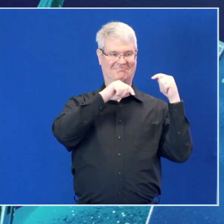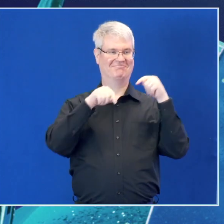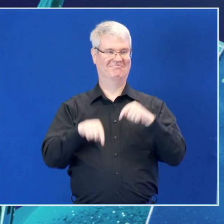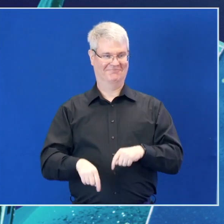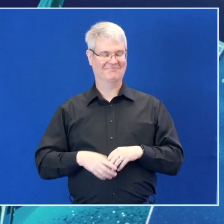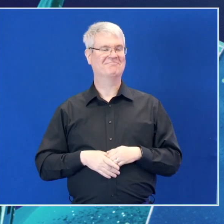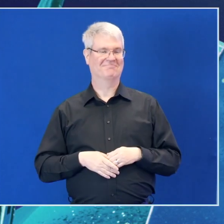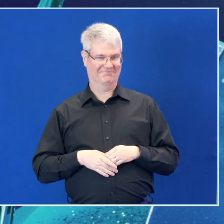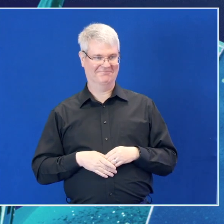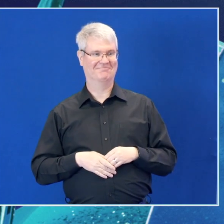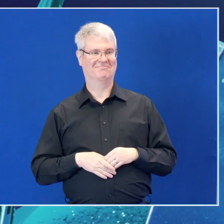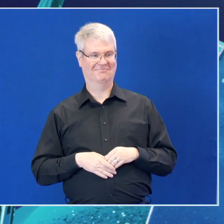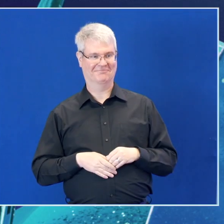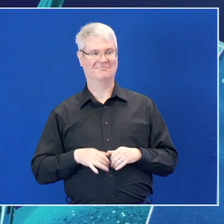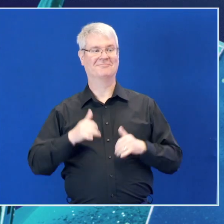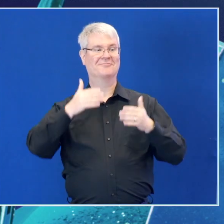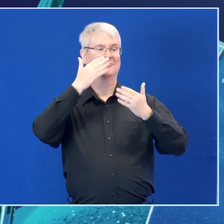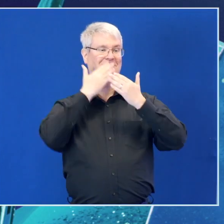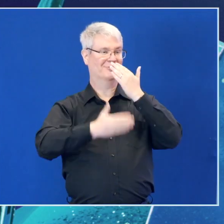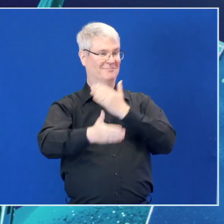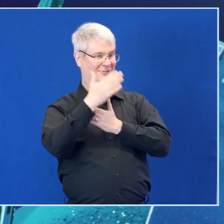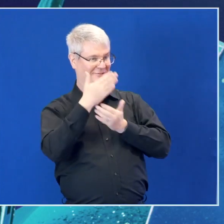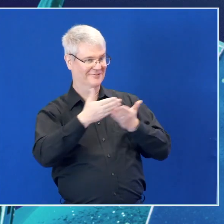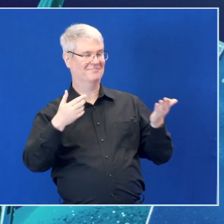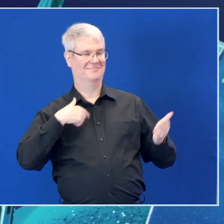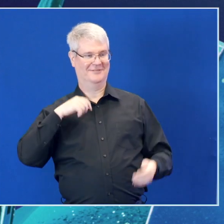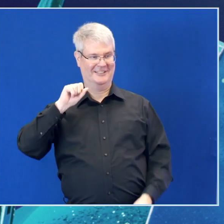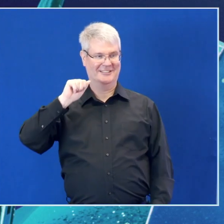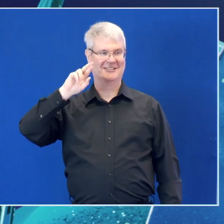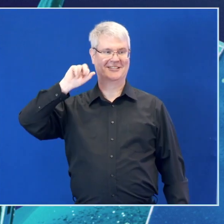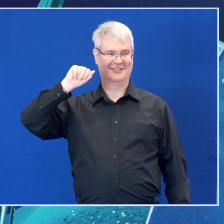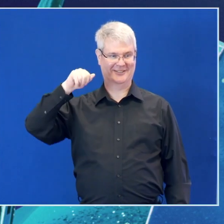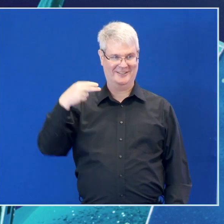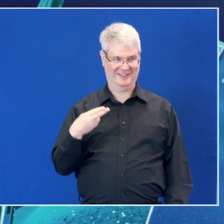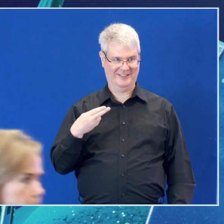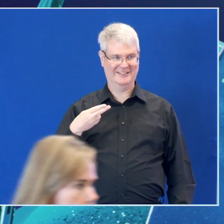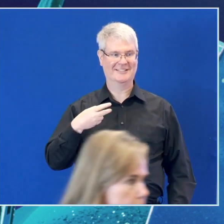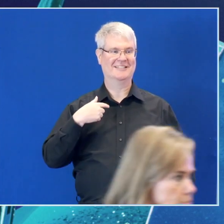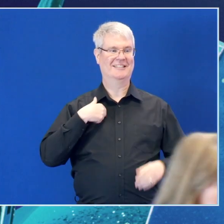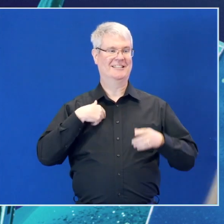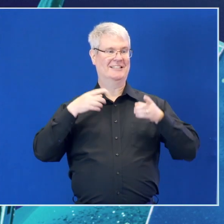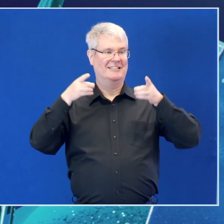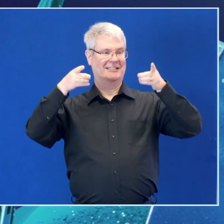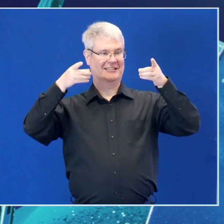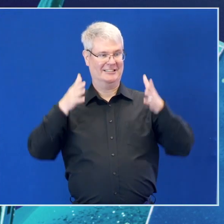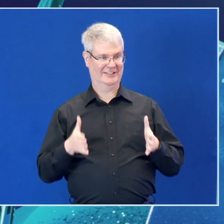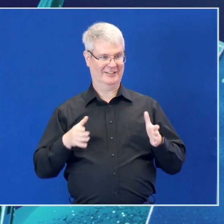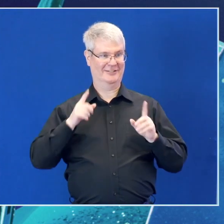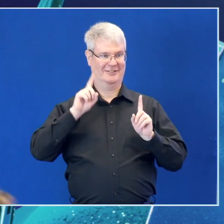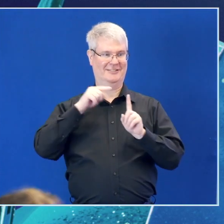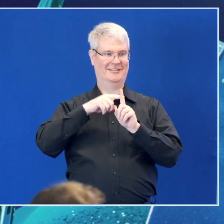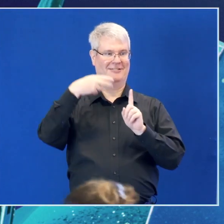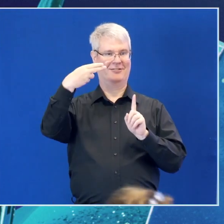Good morning, everyone. I am Sarah Oppenheisen. I am a Director of Interiors at HOK. We are a global architecture,